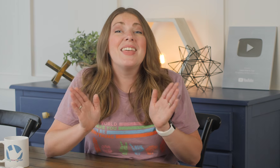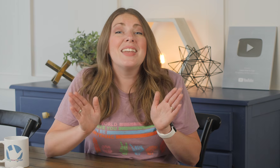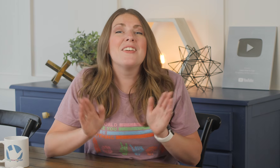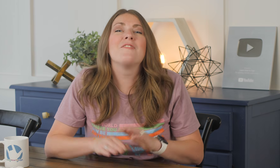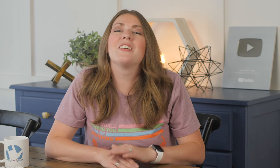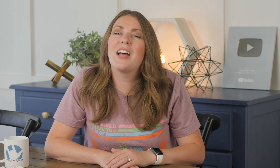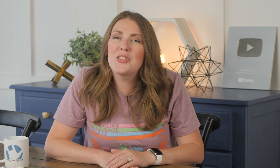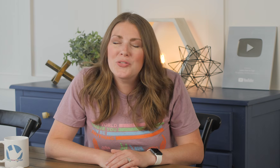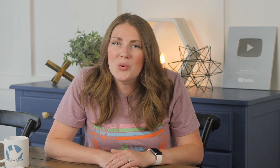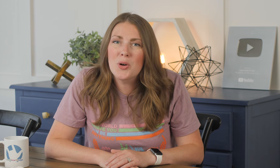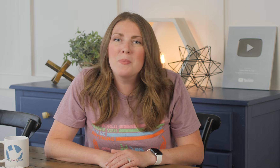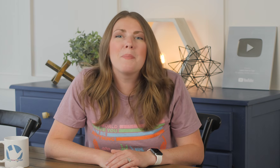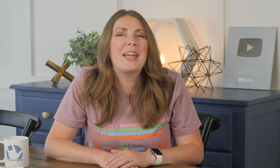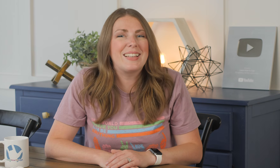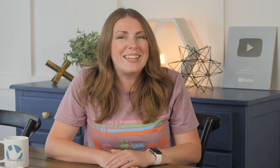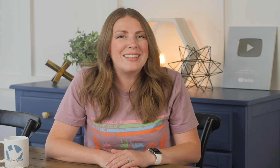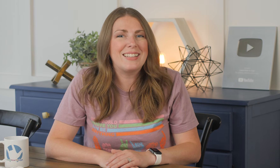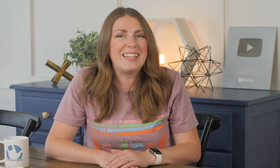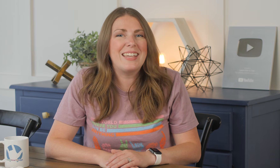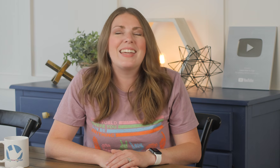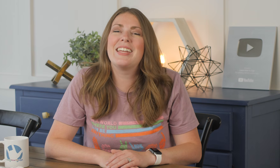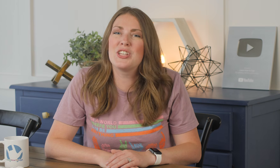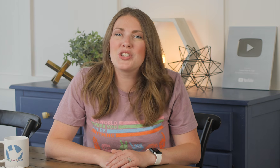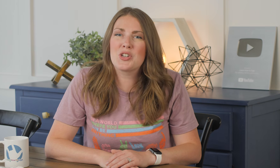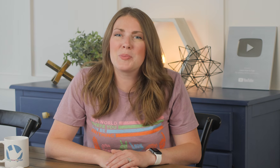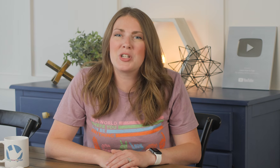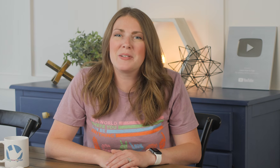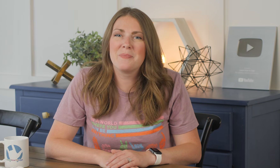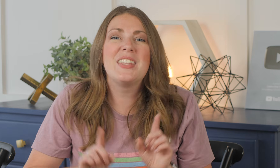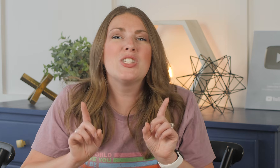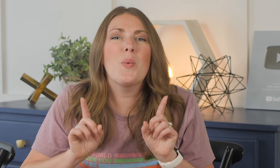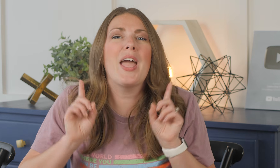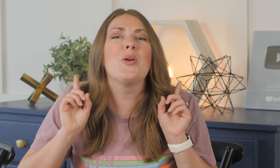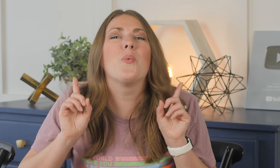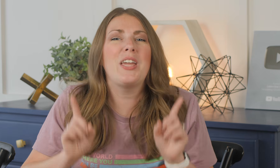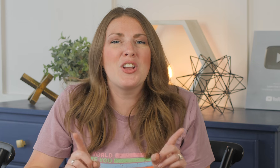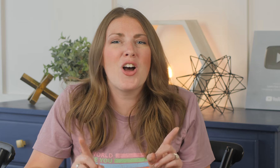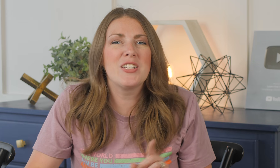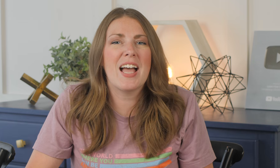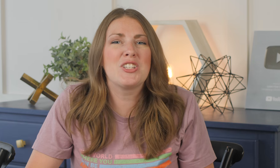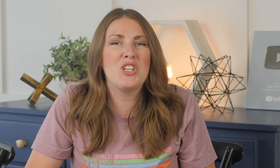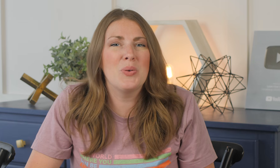then fill out the form by clicking the link in the description, this way we can contact you